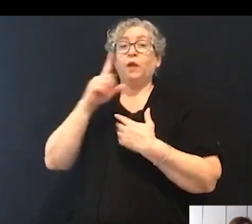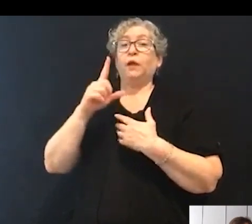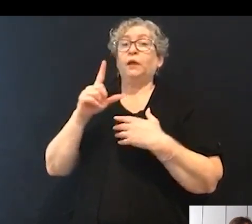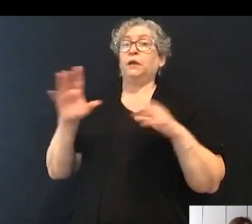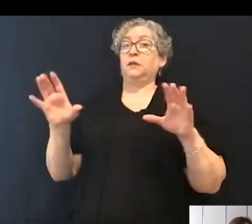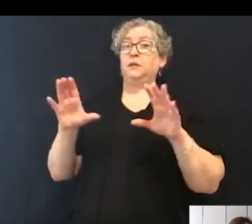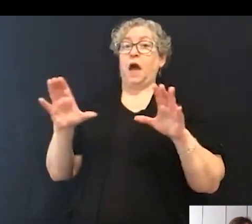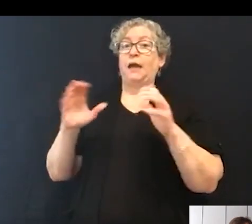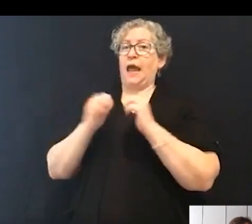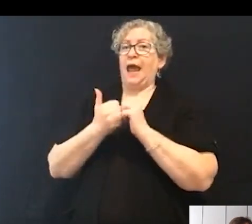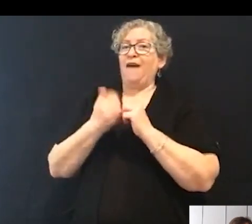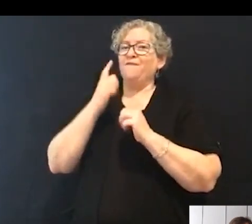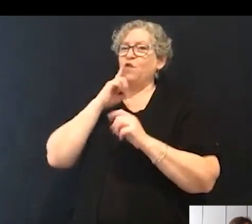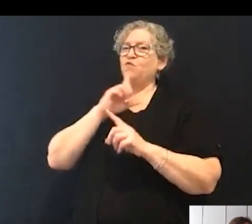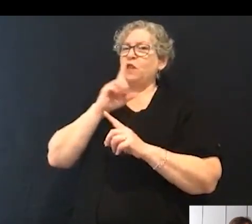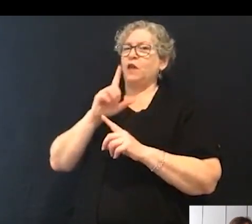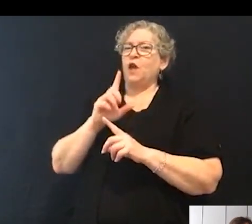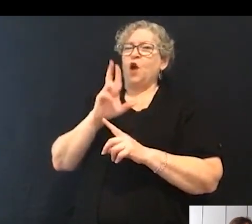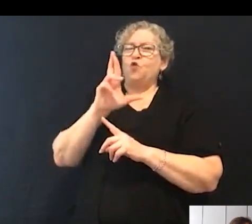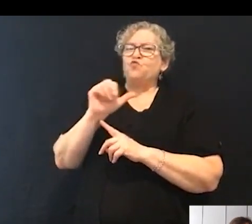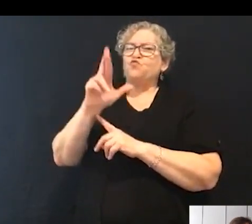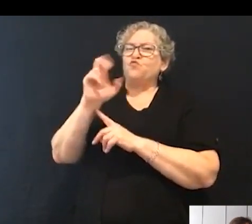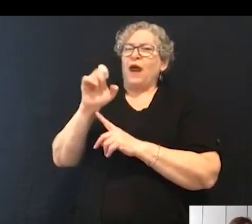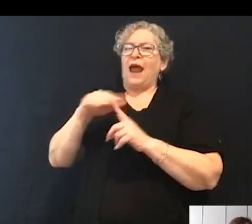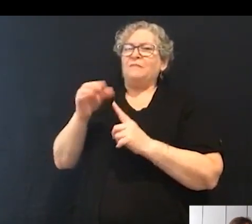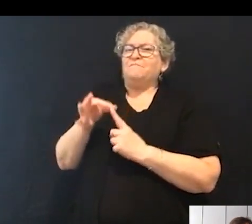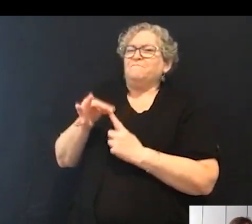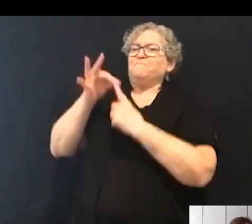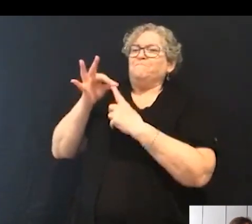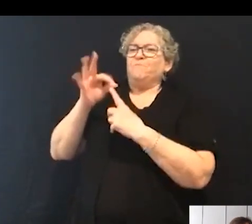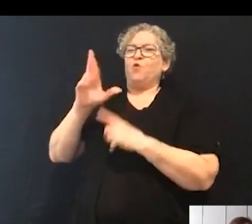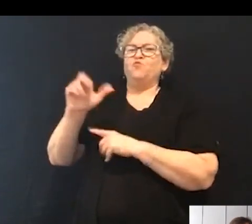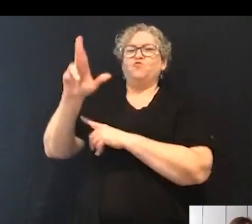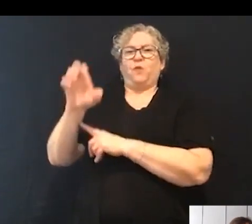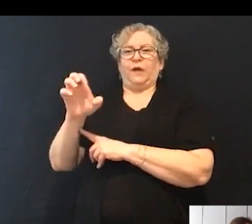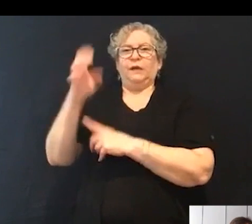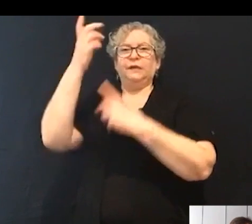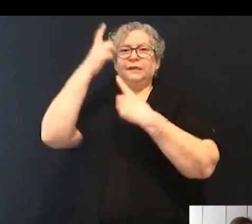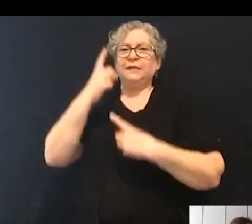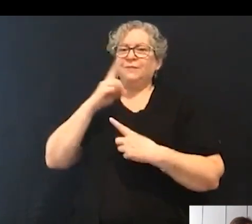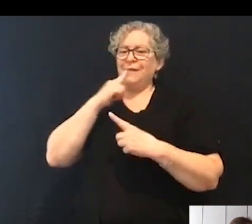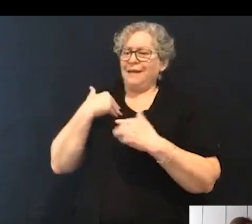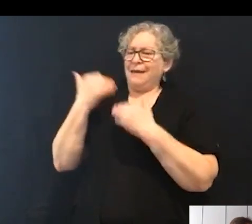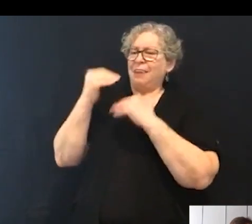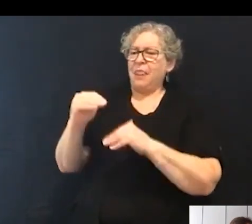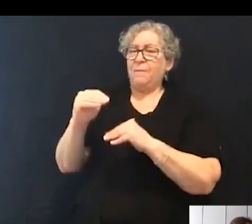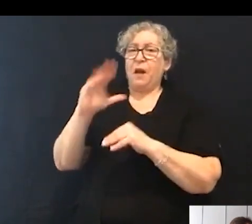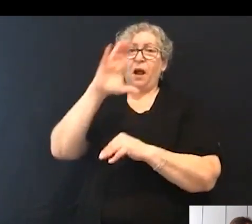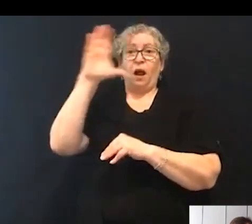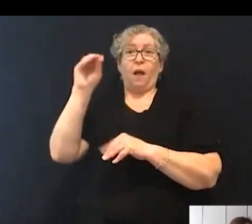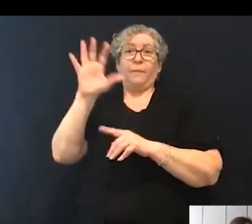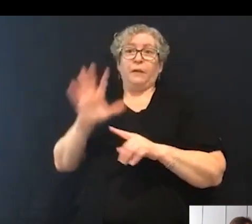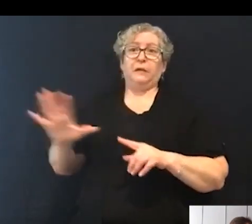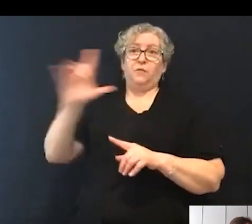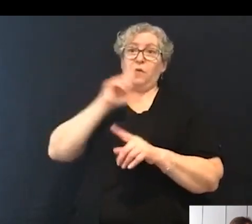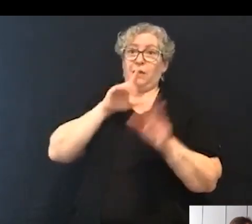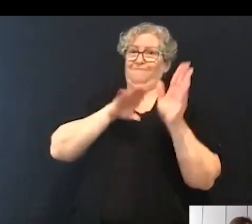in rare and ultra-rare diseases where there is only a limited number of companies really developing